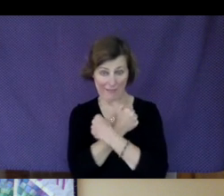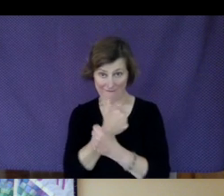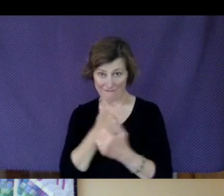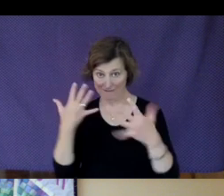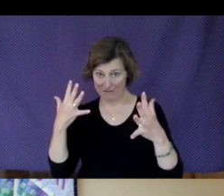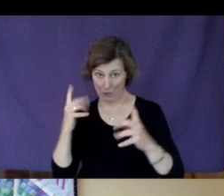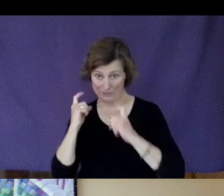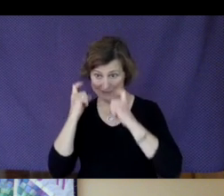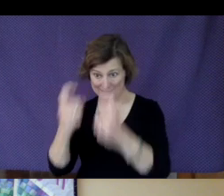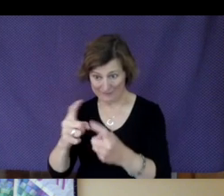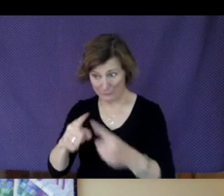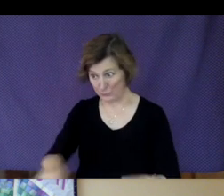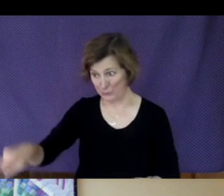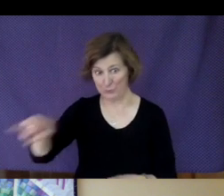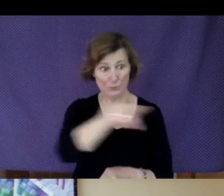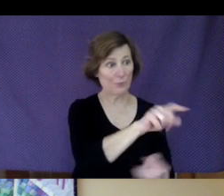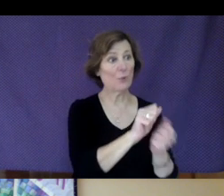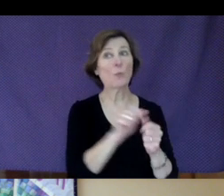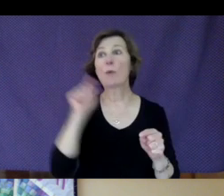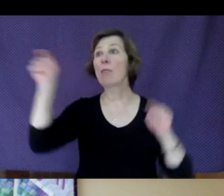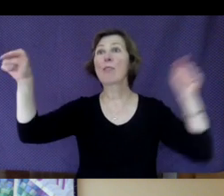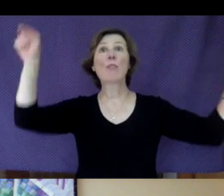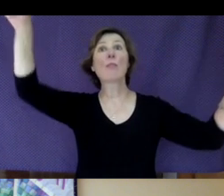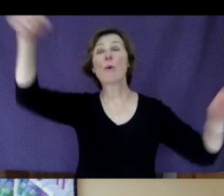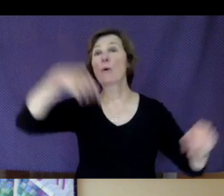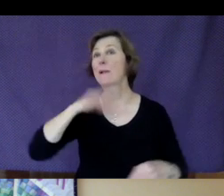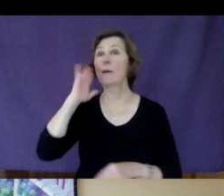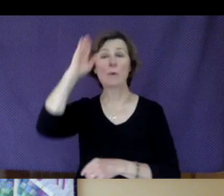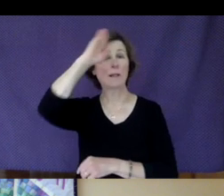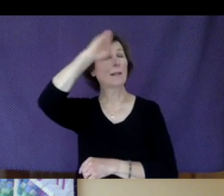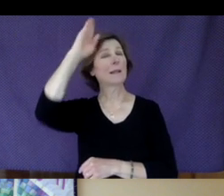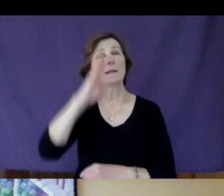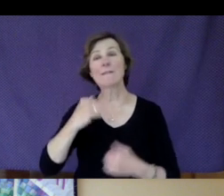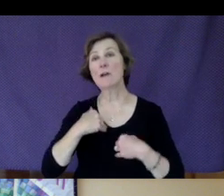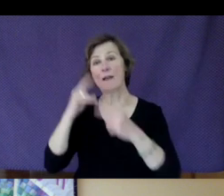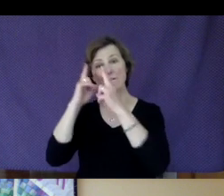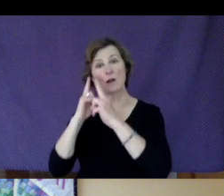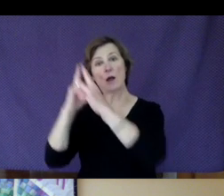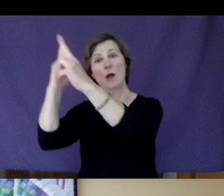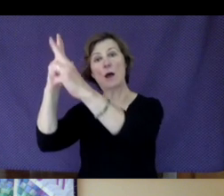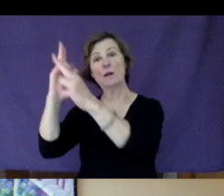With those I will never have the honor of meeting and whose names I will never know